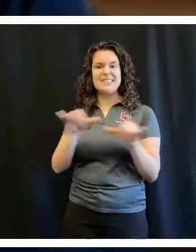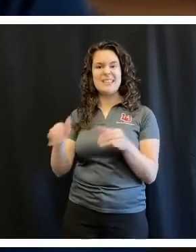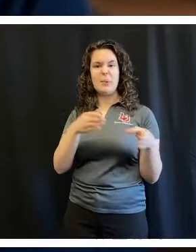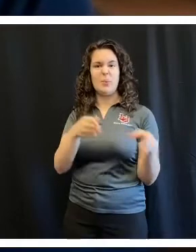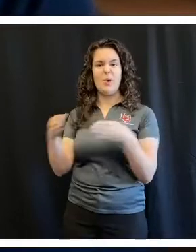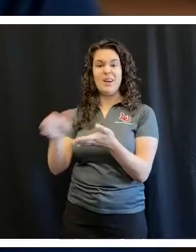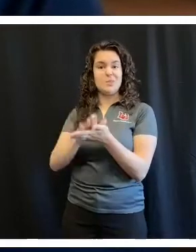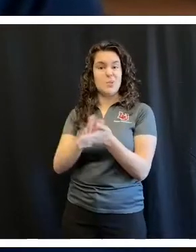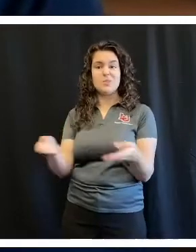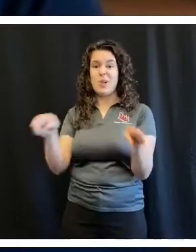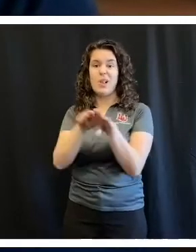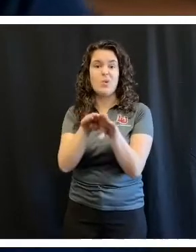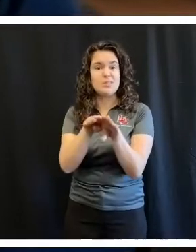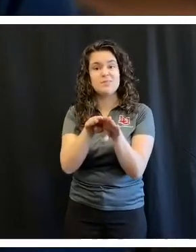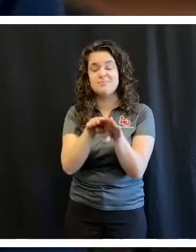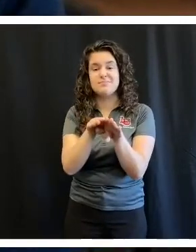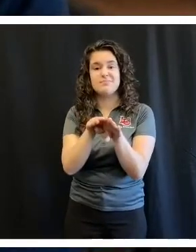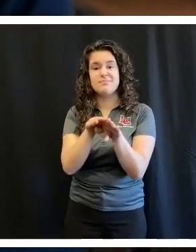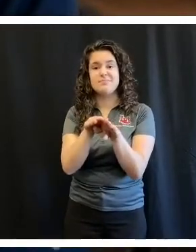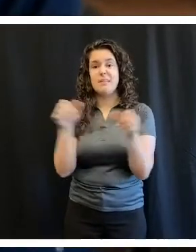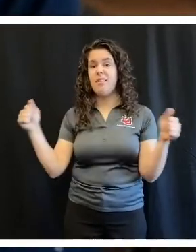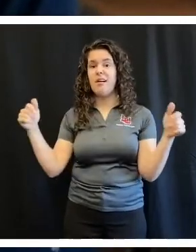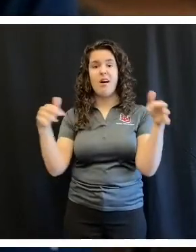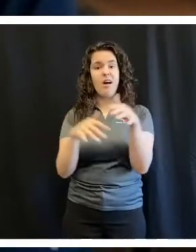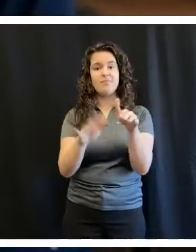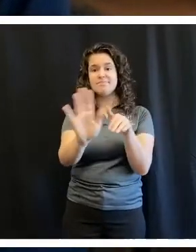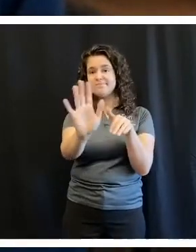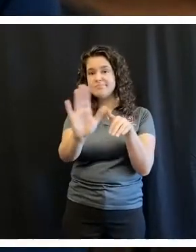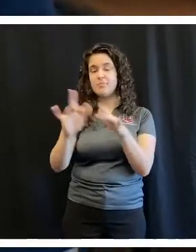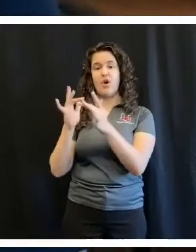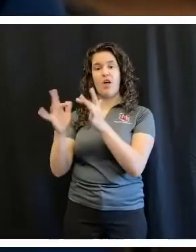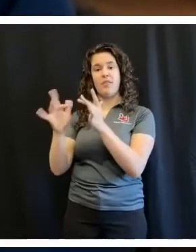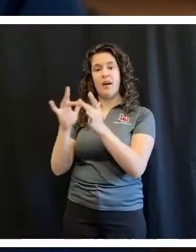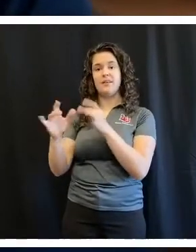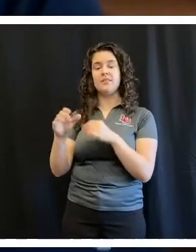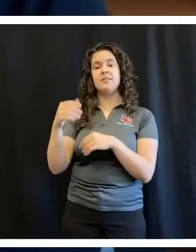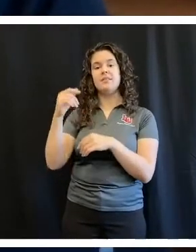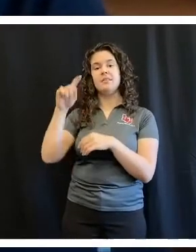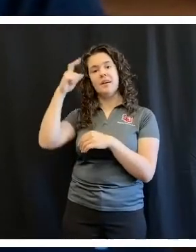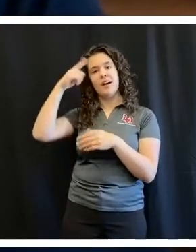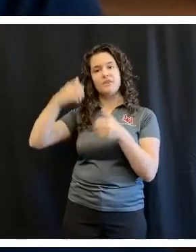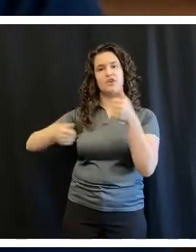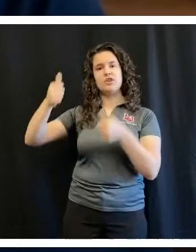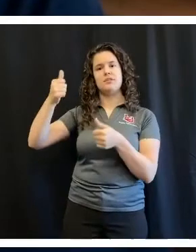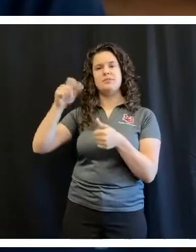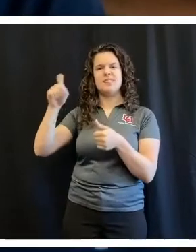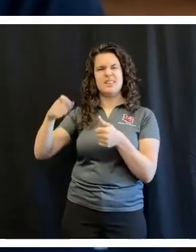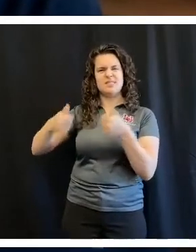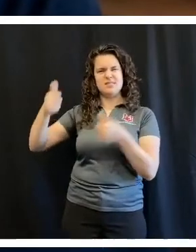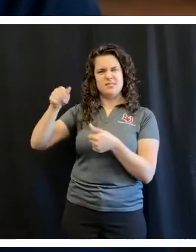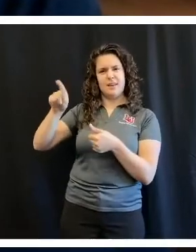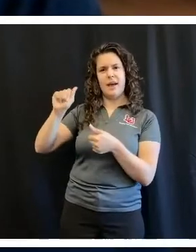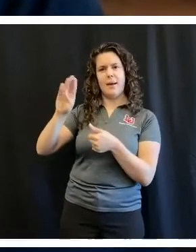Everything's moving online. Governor Abbott closed Texas schools on March 31st. Just this Friday, he announced that schools